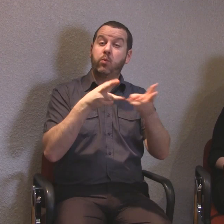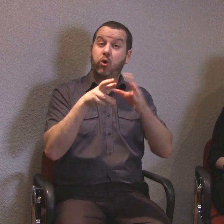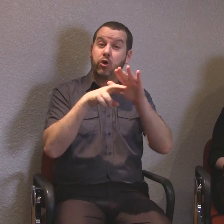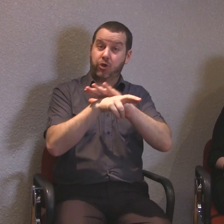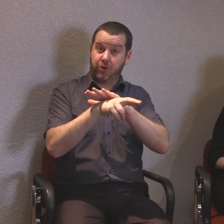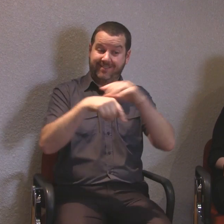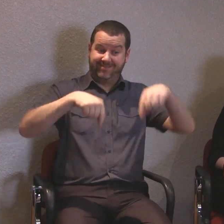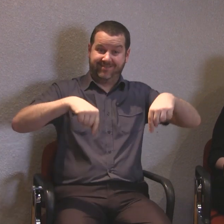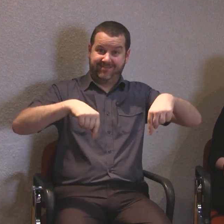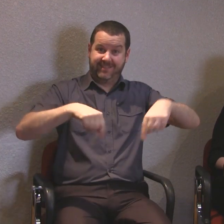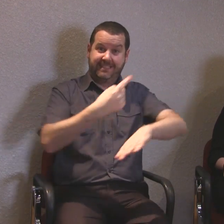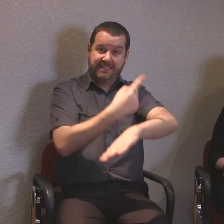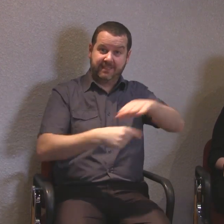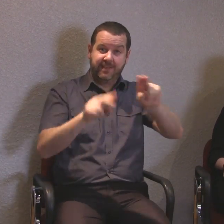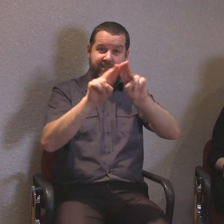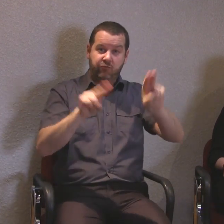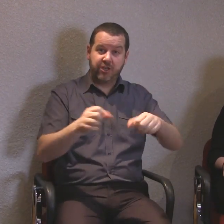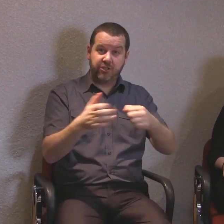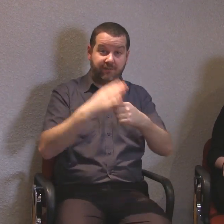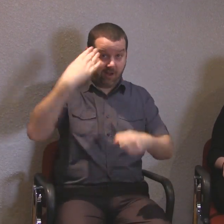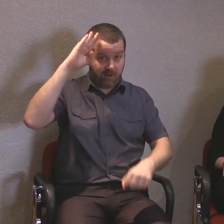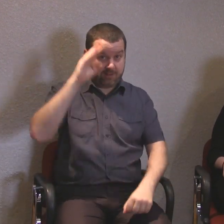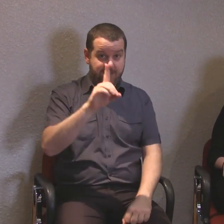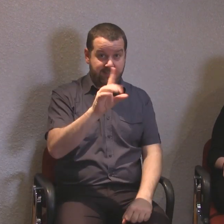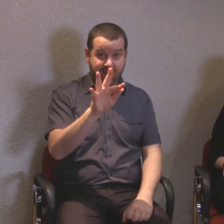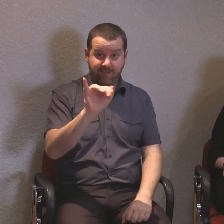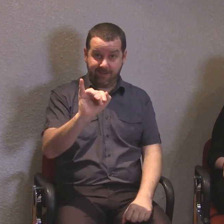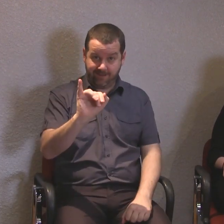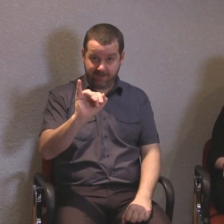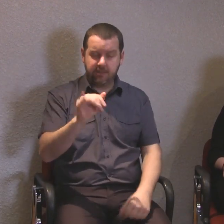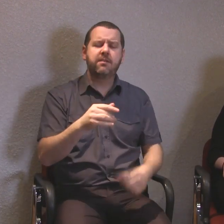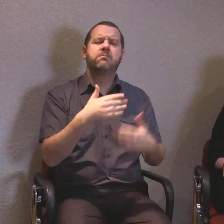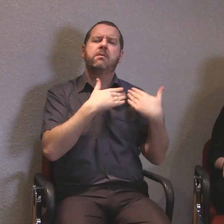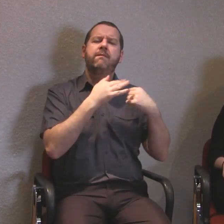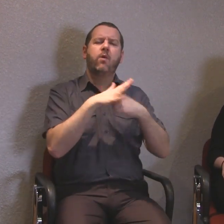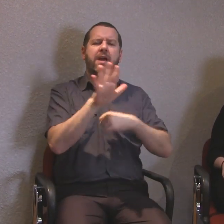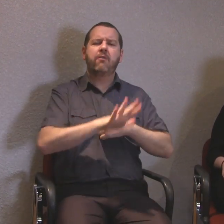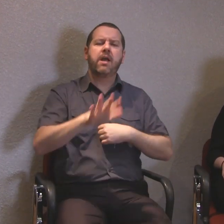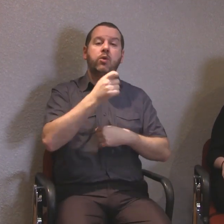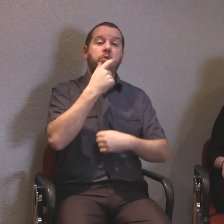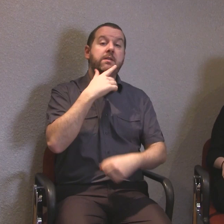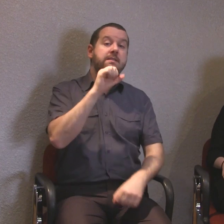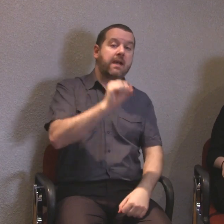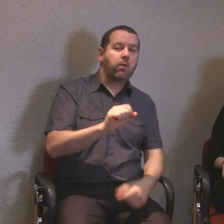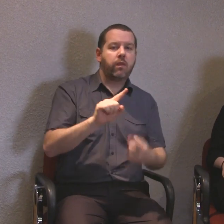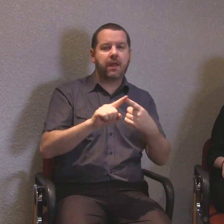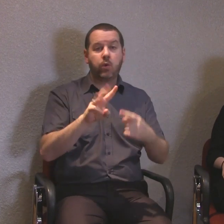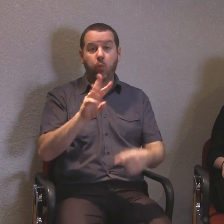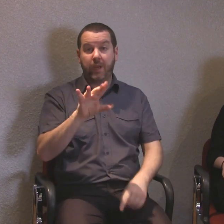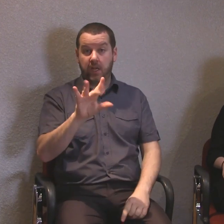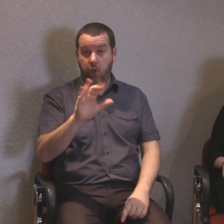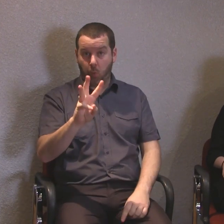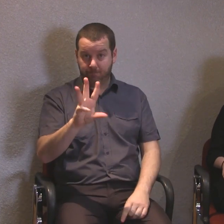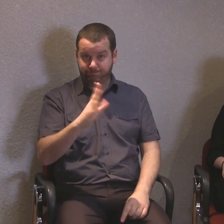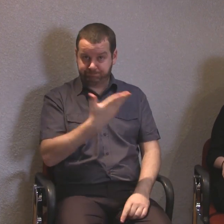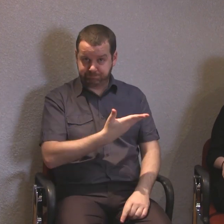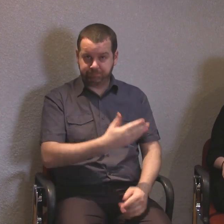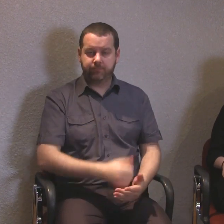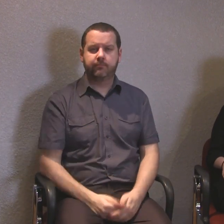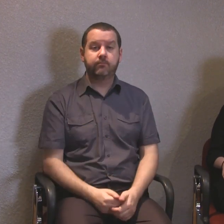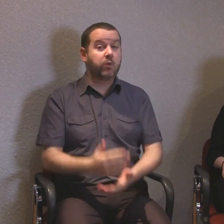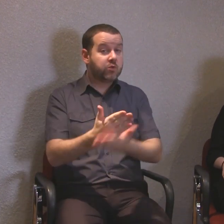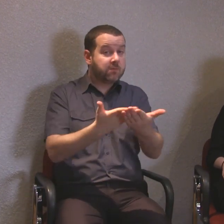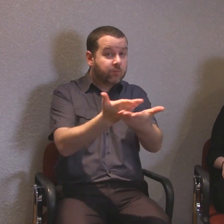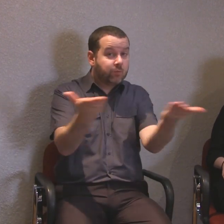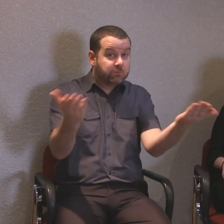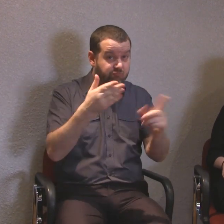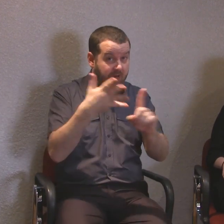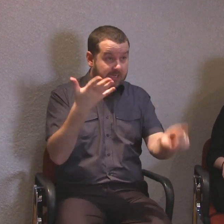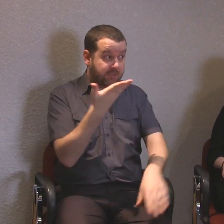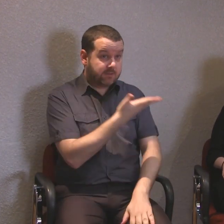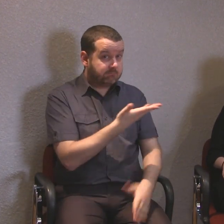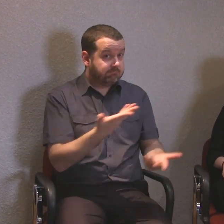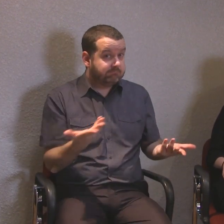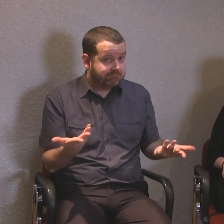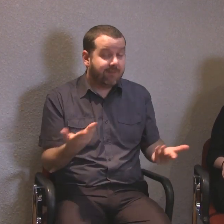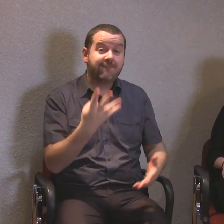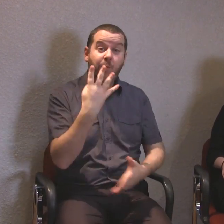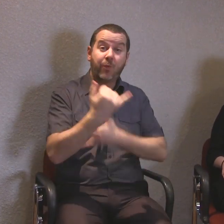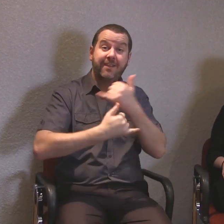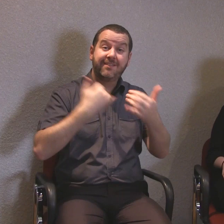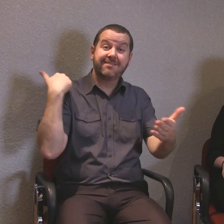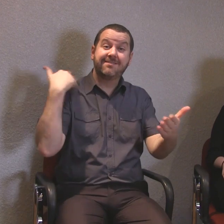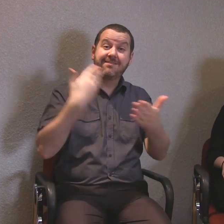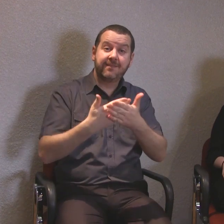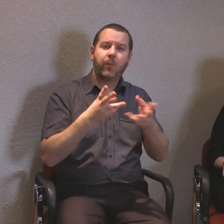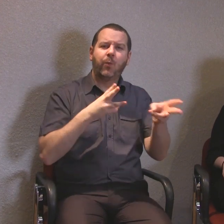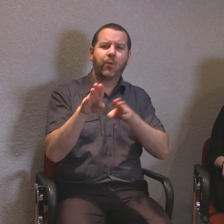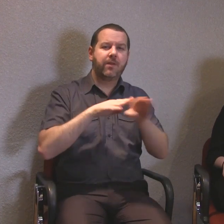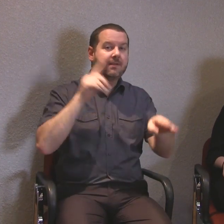For the previous 4 years I worked with the Anne Sullivan Foundation